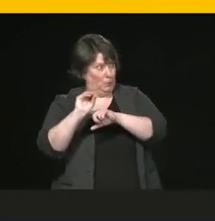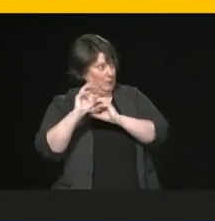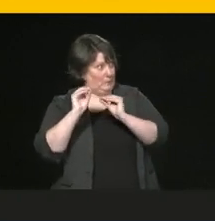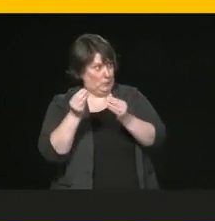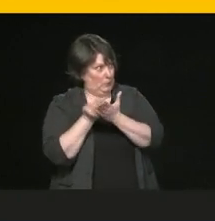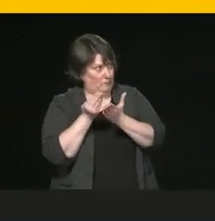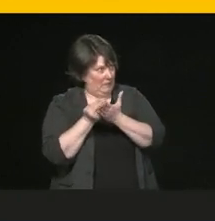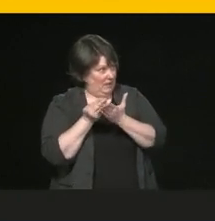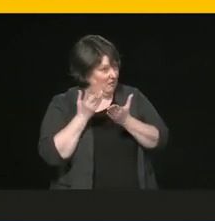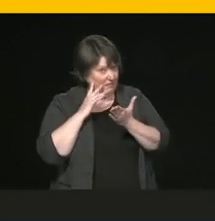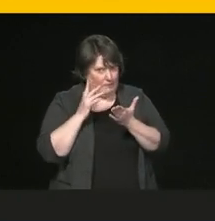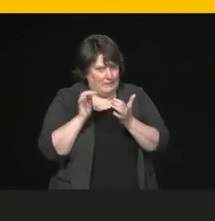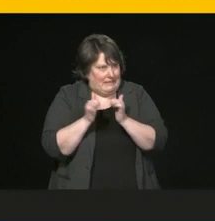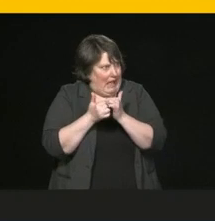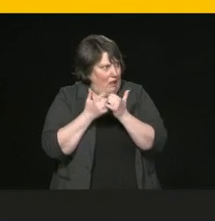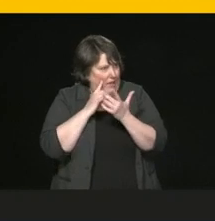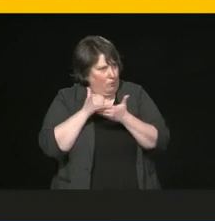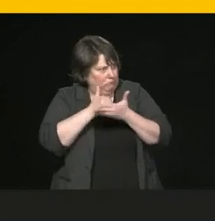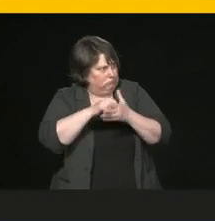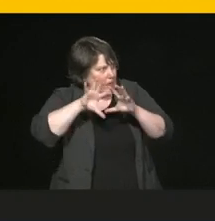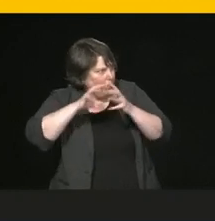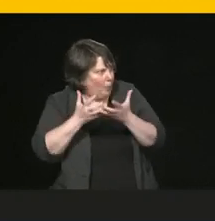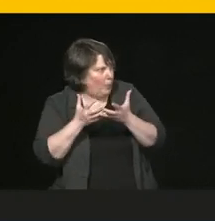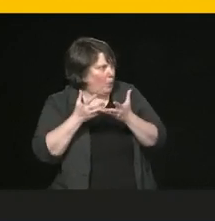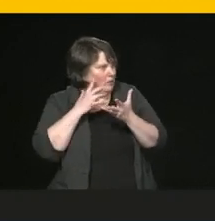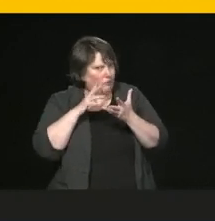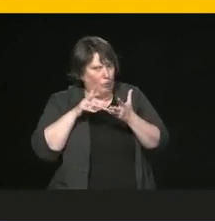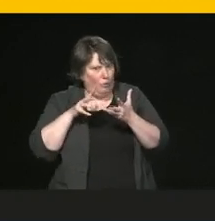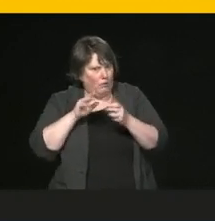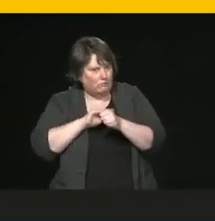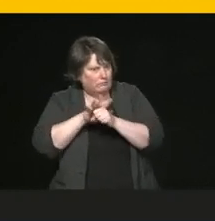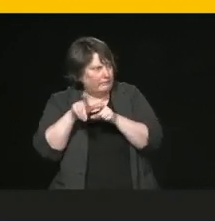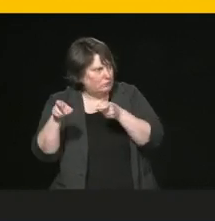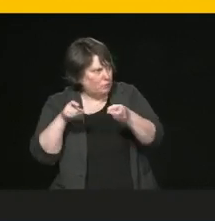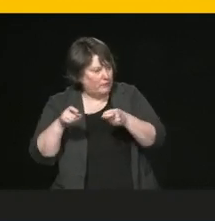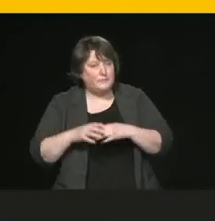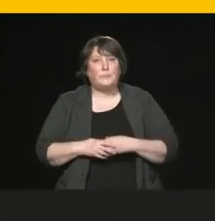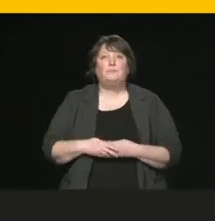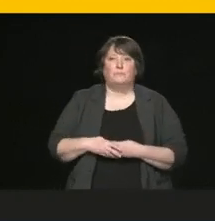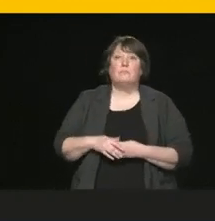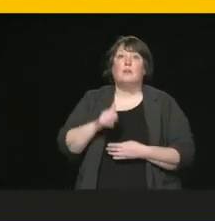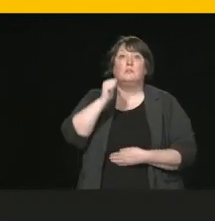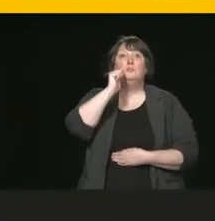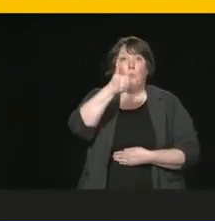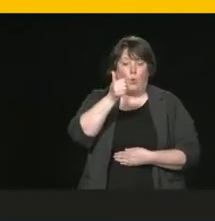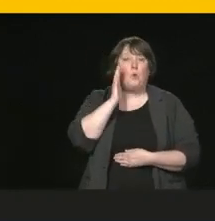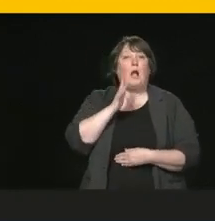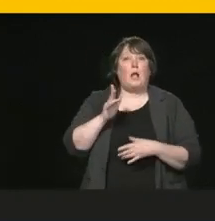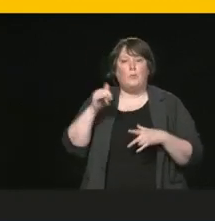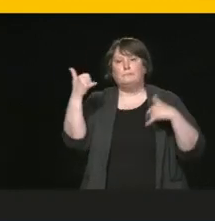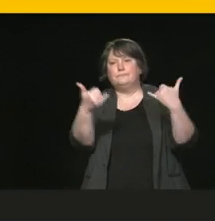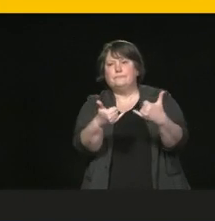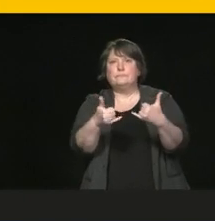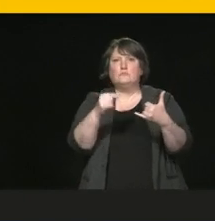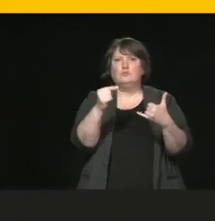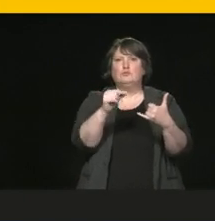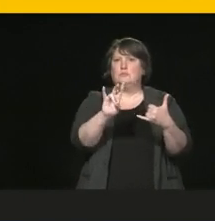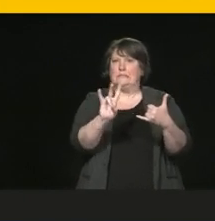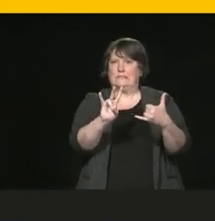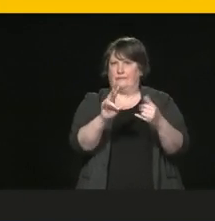BUT ARE YOU NOT CONCERNED THAT THIS WILL HAVE CONSEQUENCES FOR THE GLOBAL FIGHT AGAINST COVID-19?